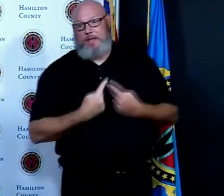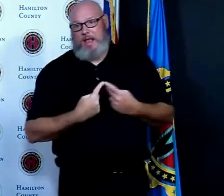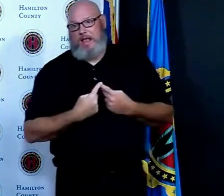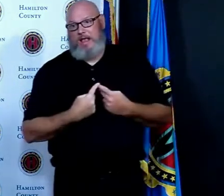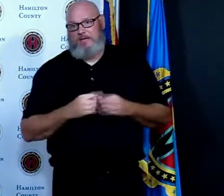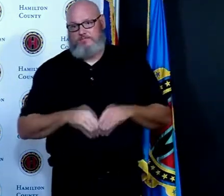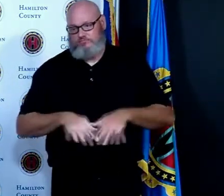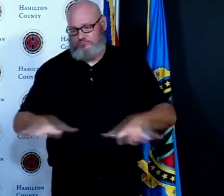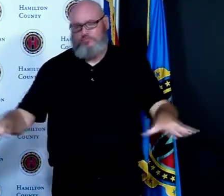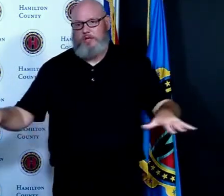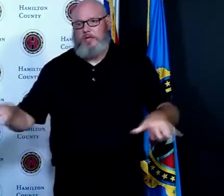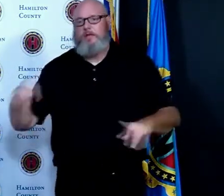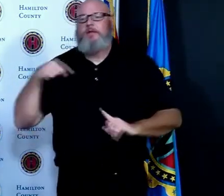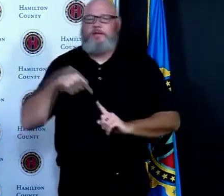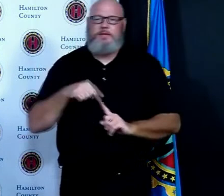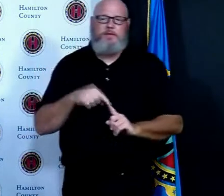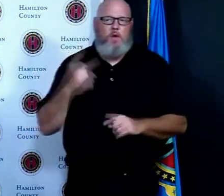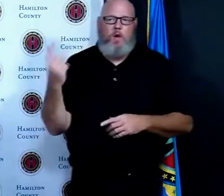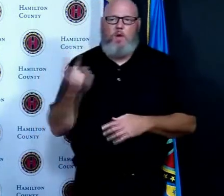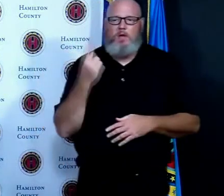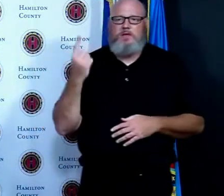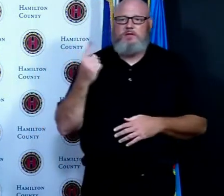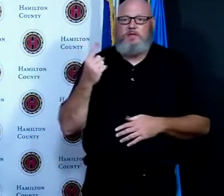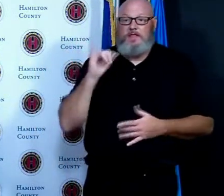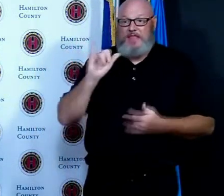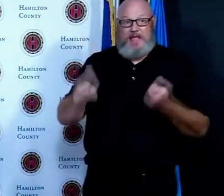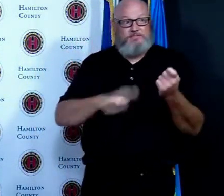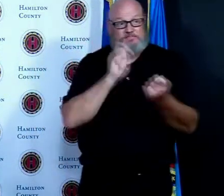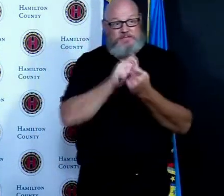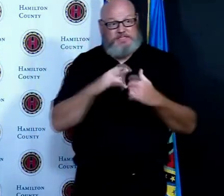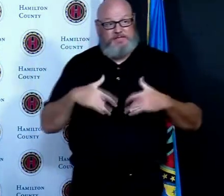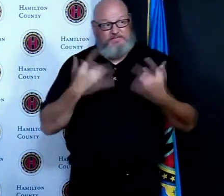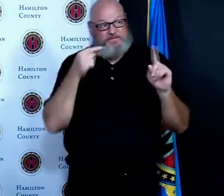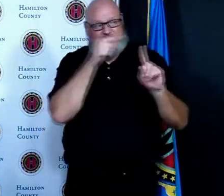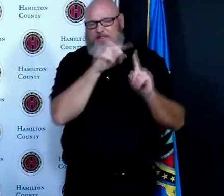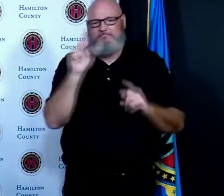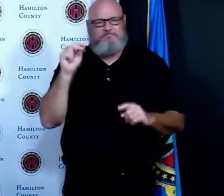has a policy in place for certain states where we're asking folks to self-quarantine when they